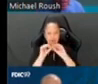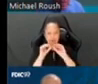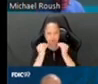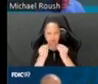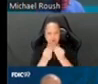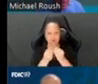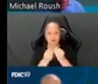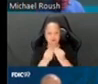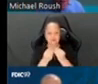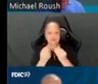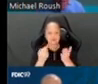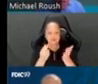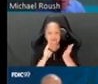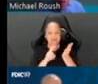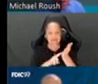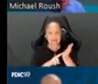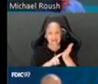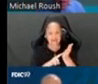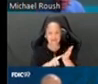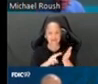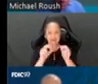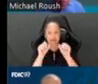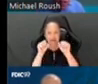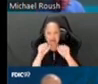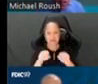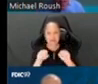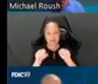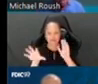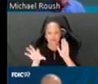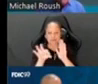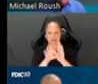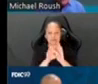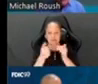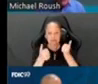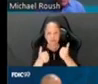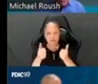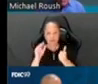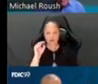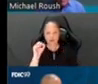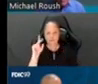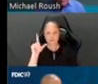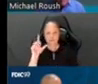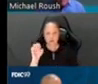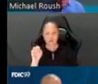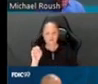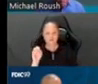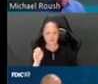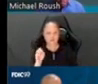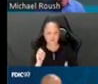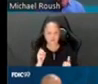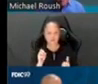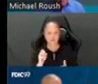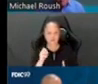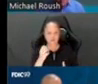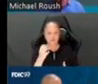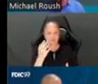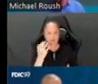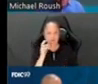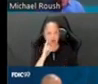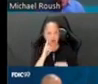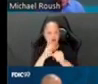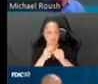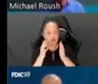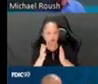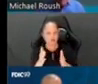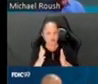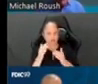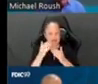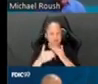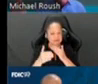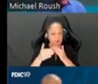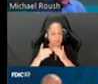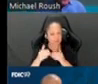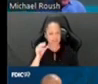that sign up where can you select which modules you want participants to complete or they